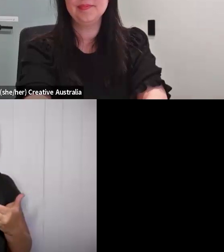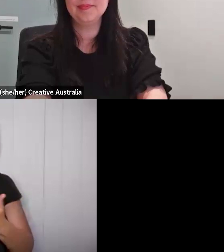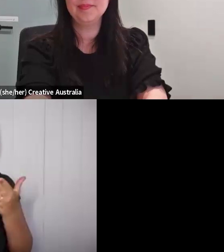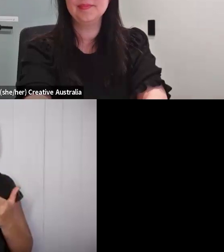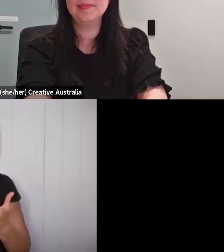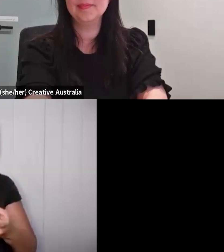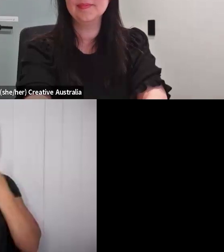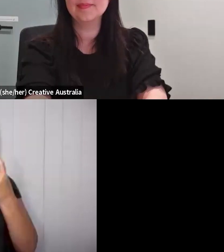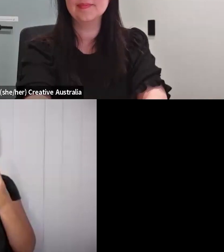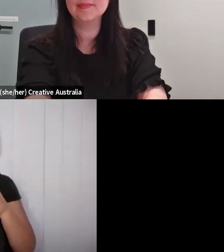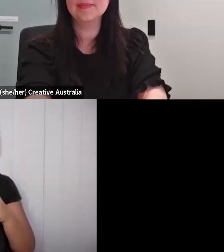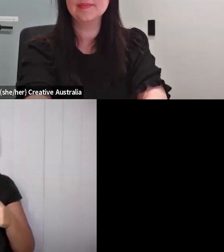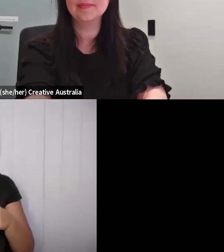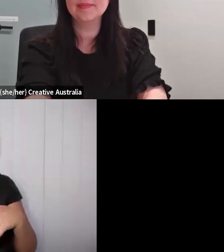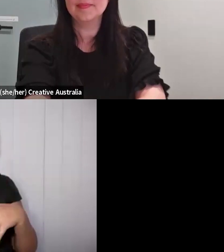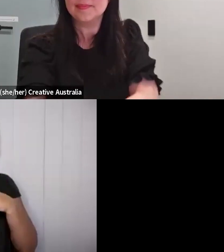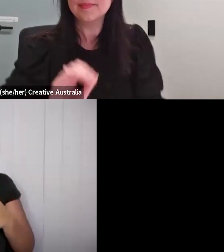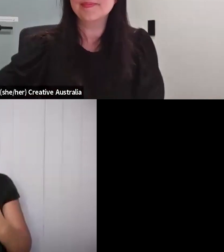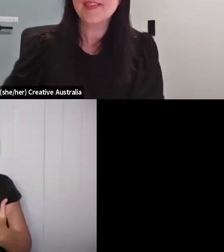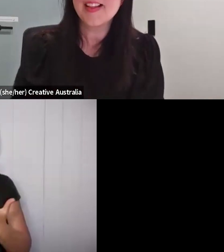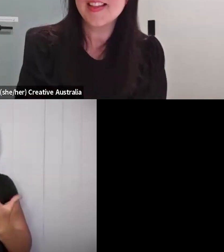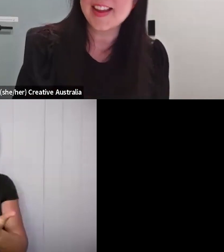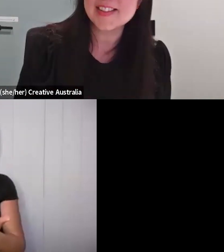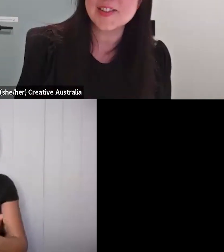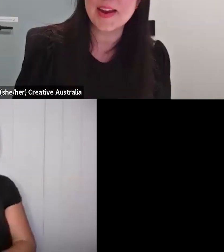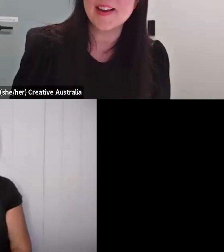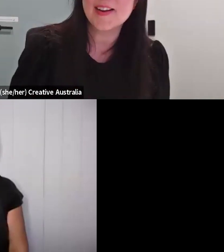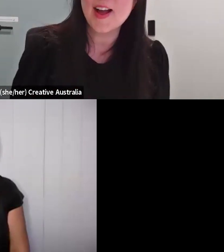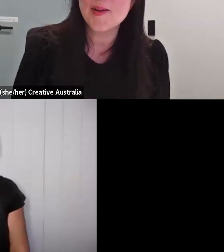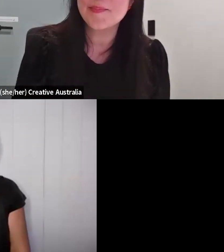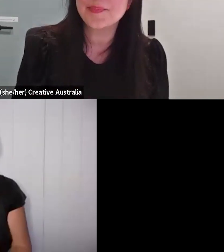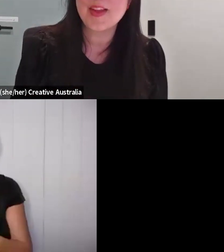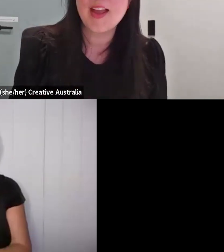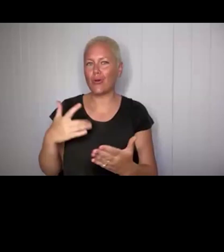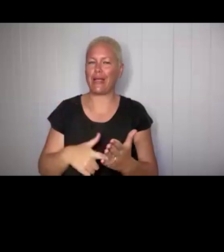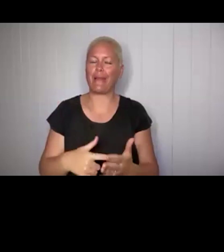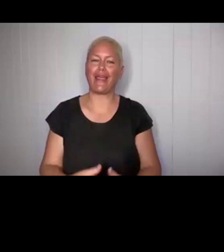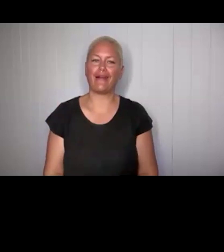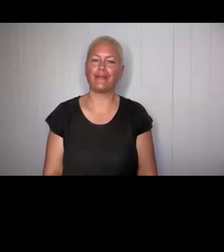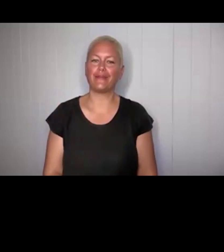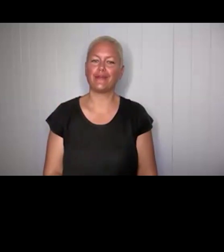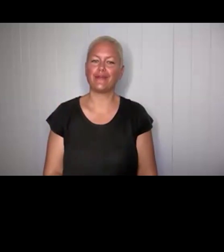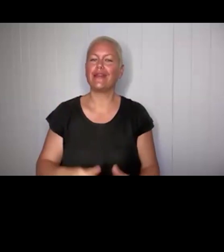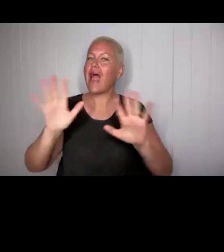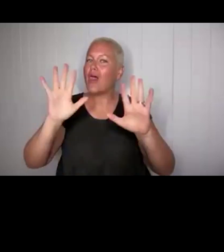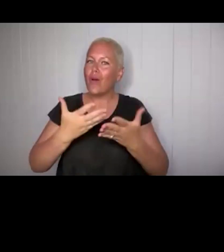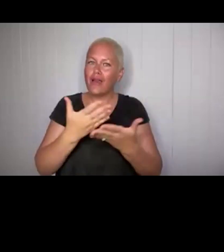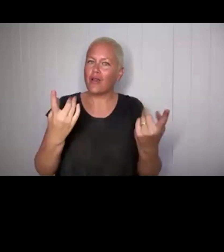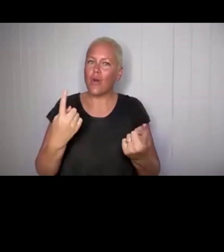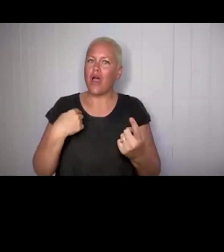outputting together their artistic proposal. >> Thanks, Tahmina. I am joining from the